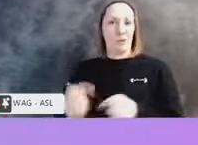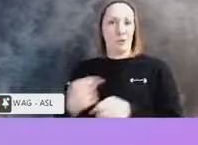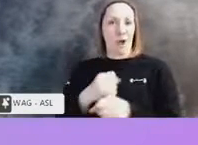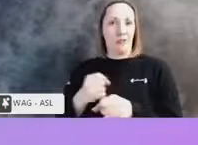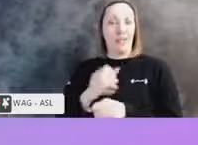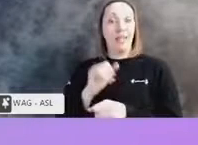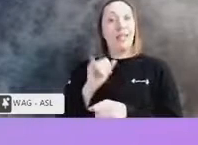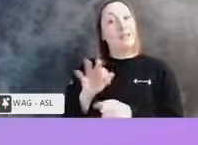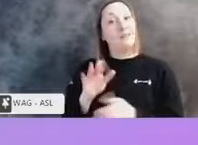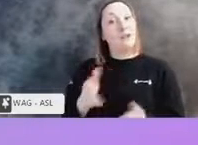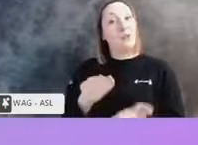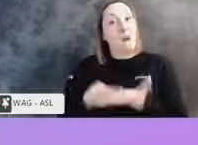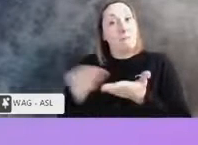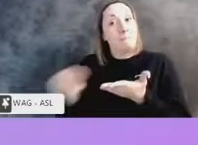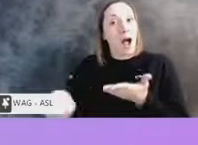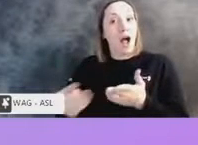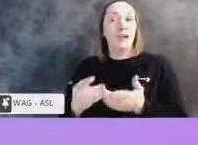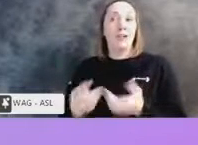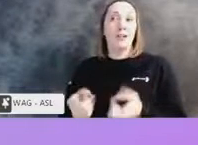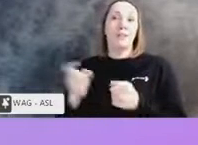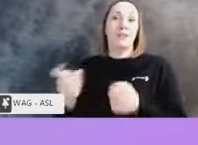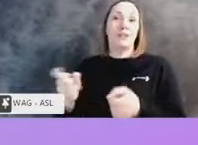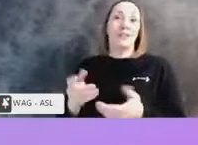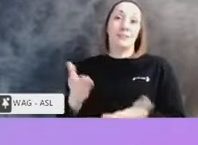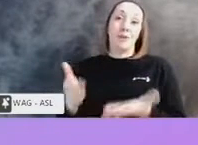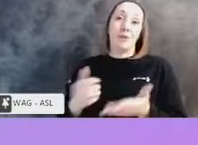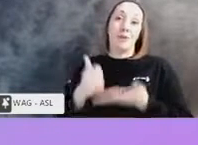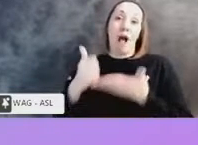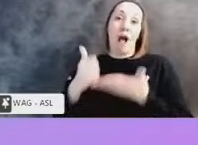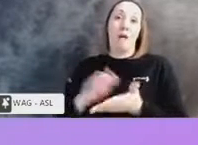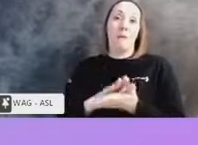period which is like went cheap coffee today period